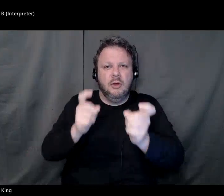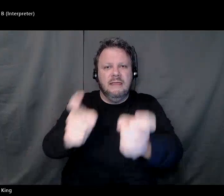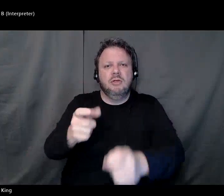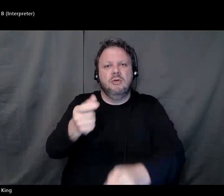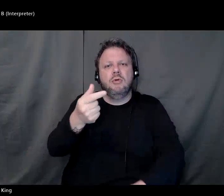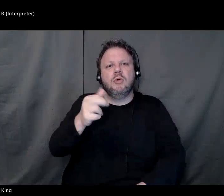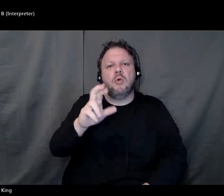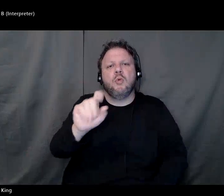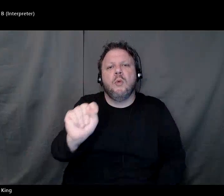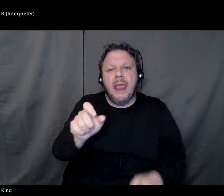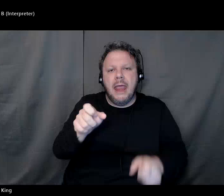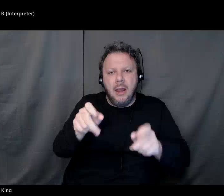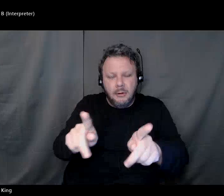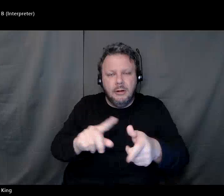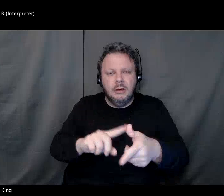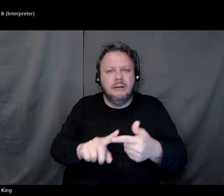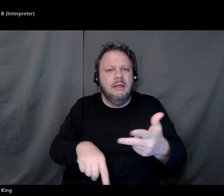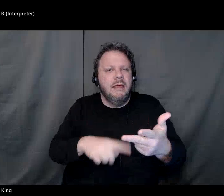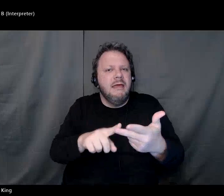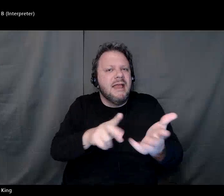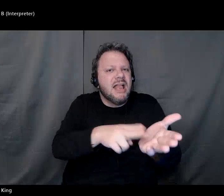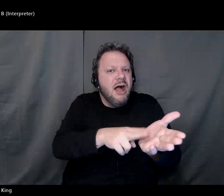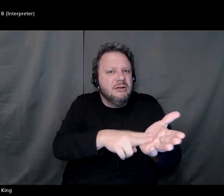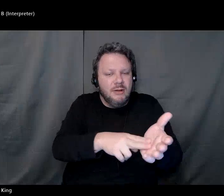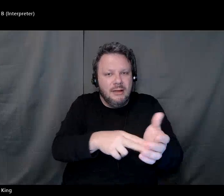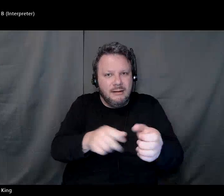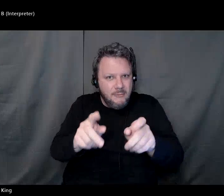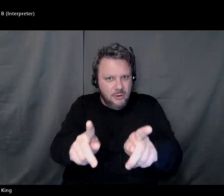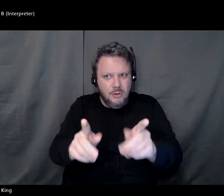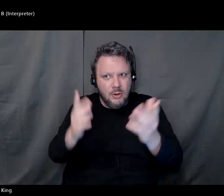They're issuing contract opportunities to keep their work going.